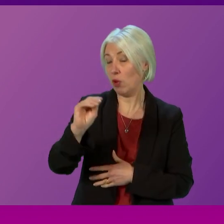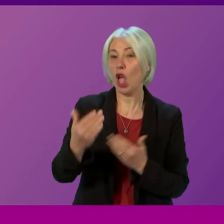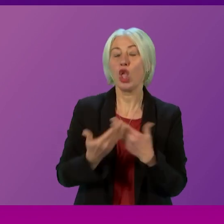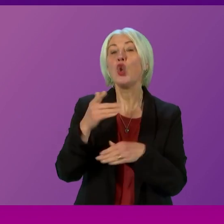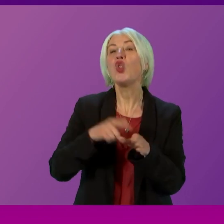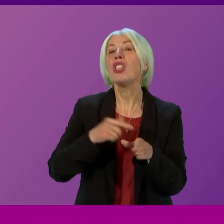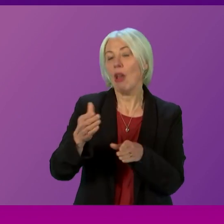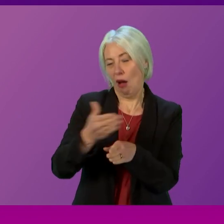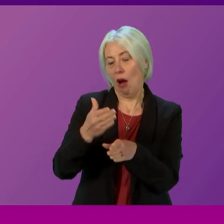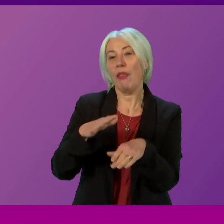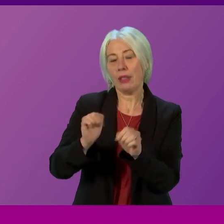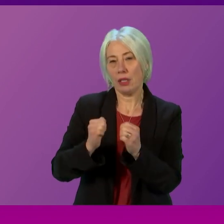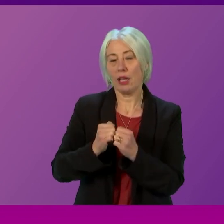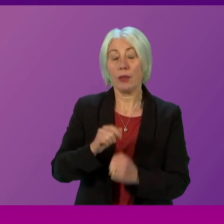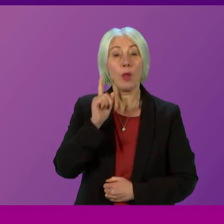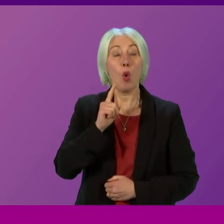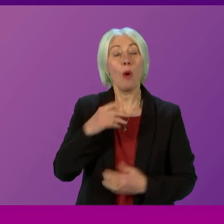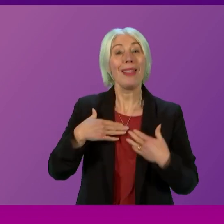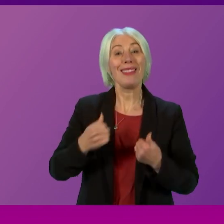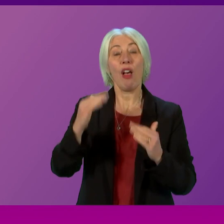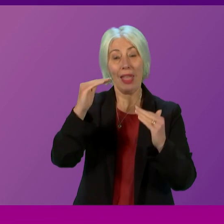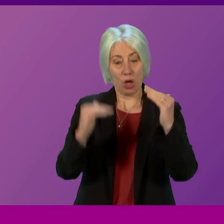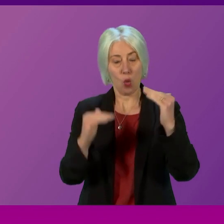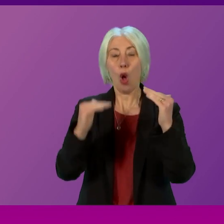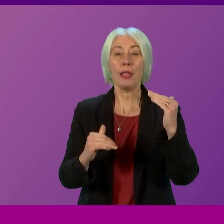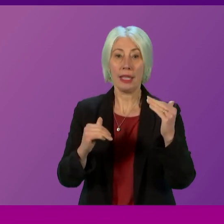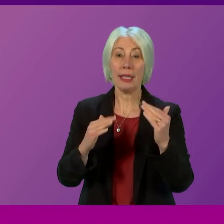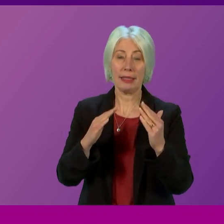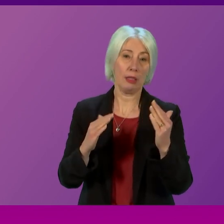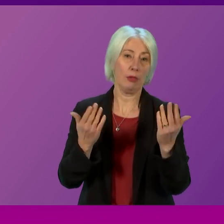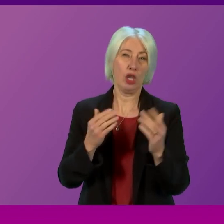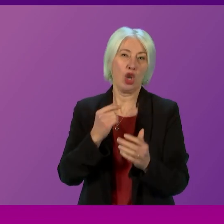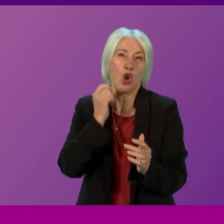Of course, addressing women’s health inequalities is much bigger than just one person,